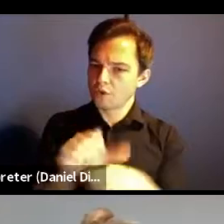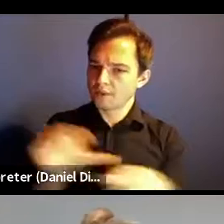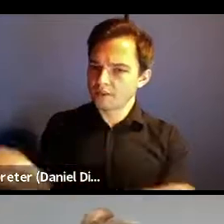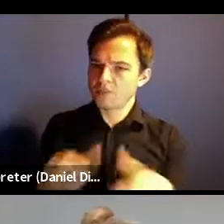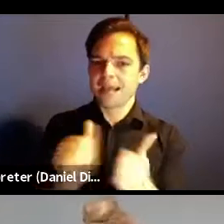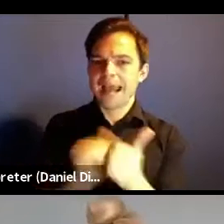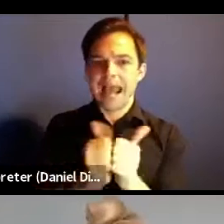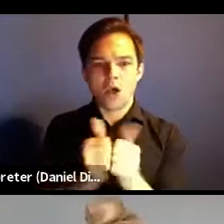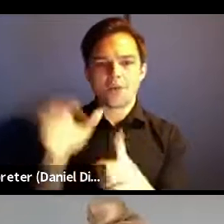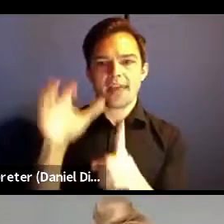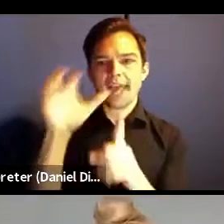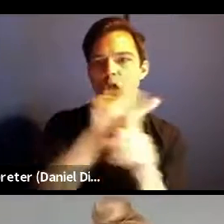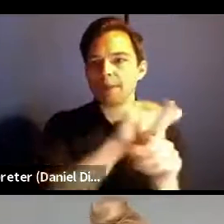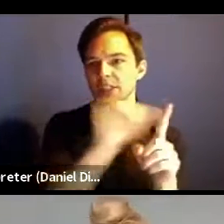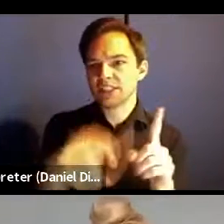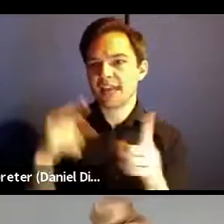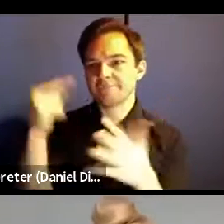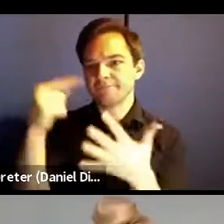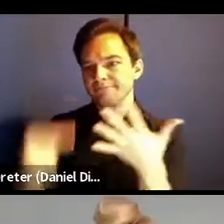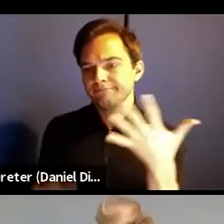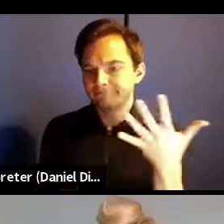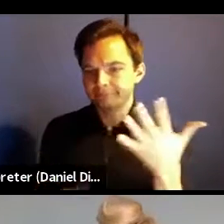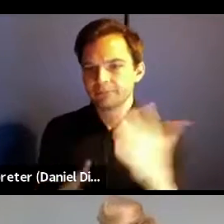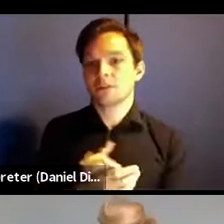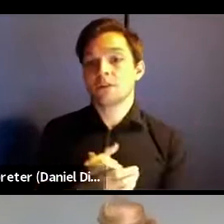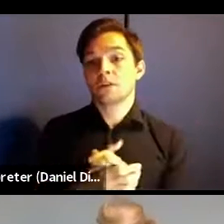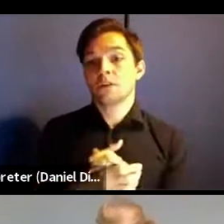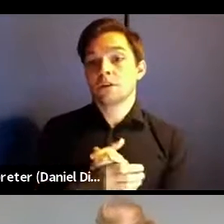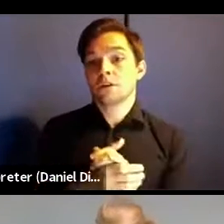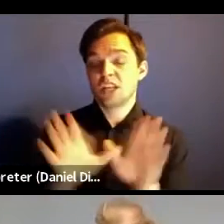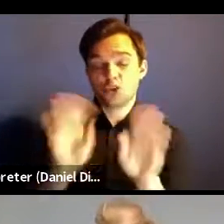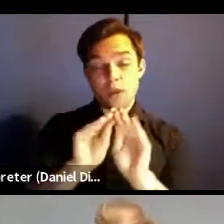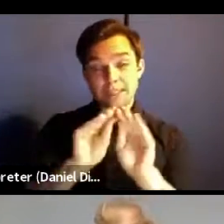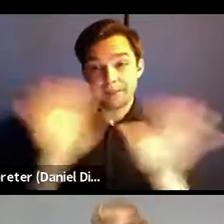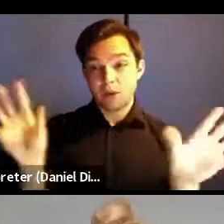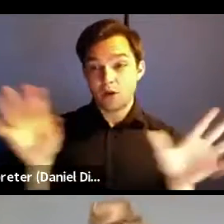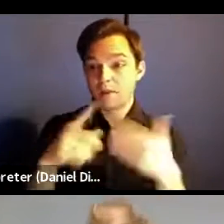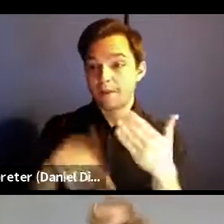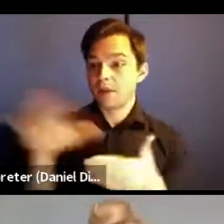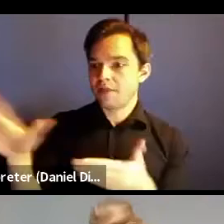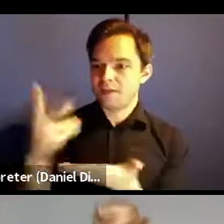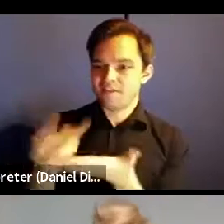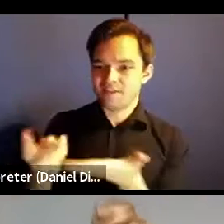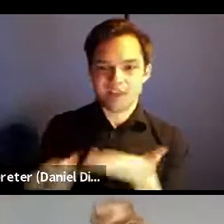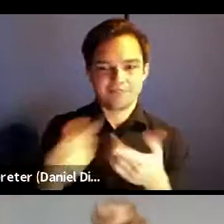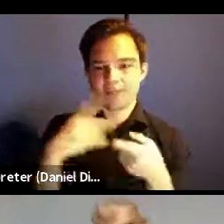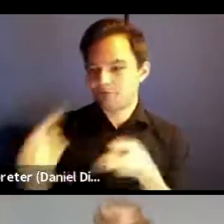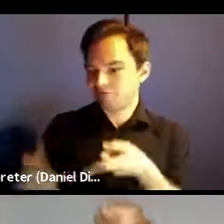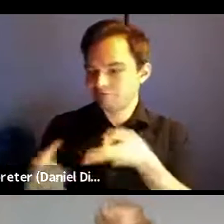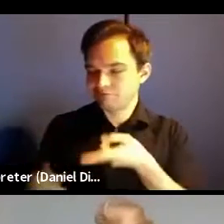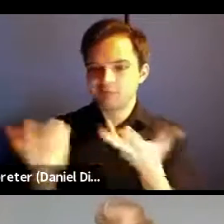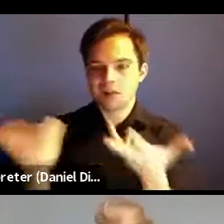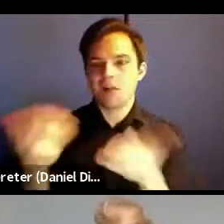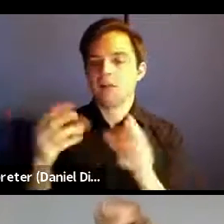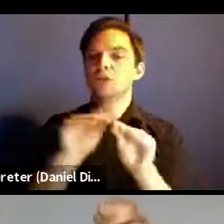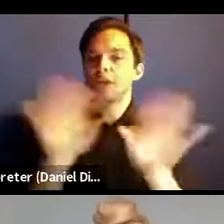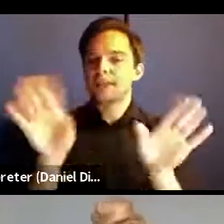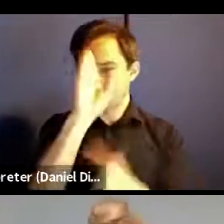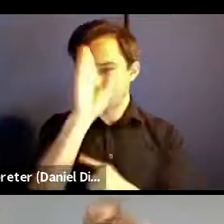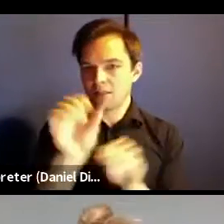be transparent about failures and what didn't work so other companies don't make those same errors